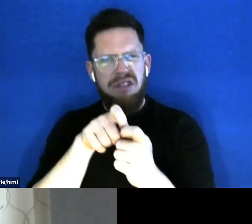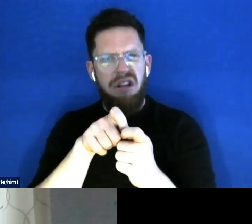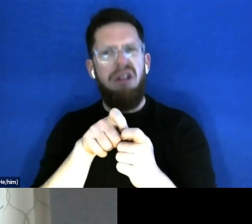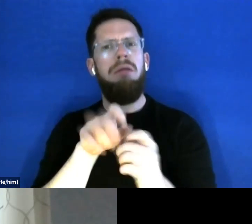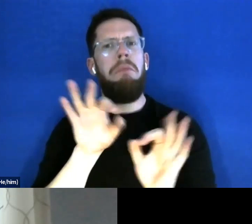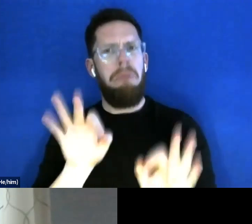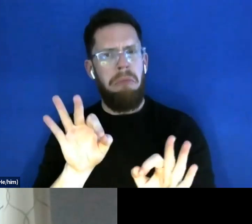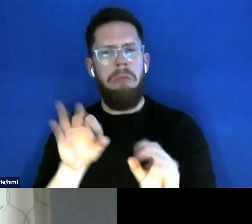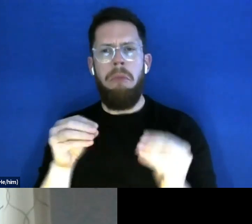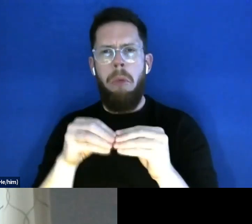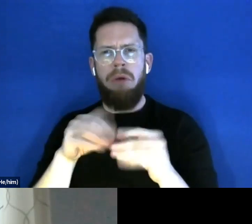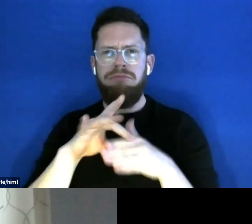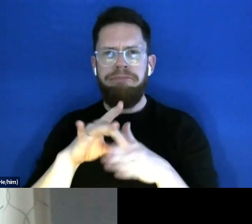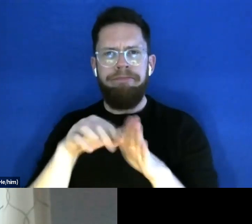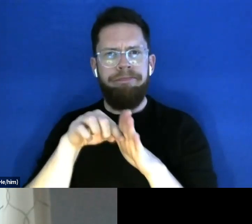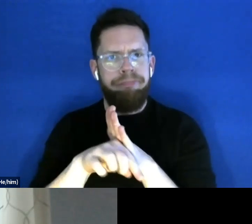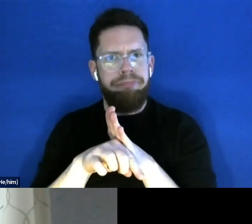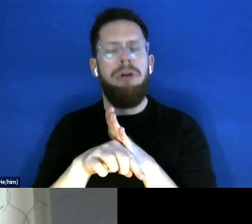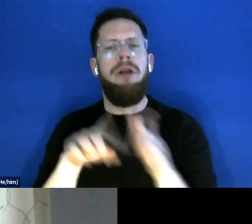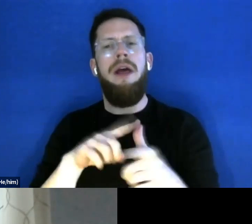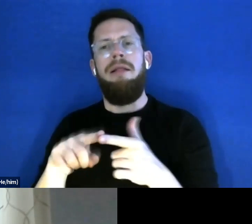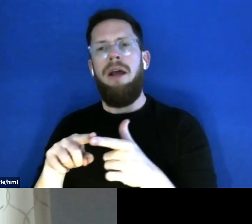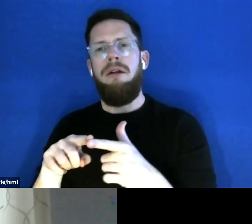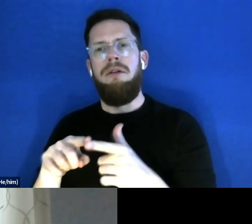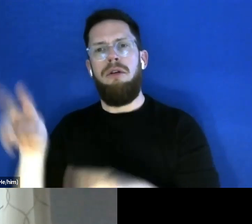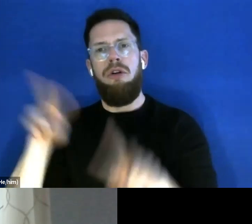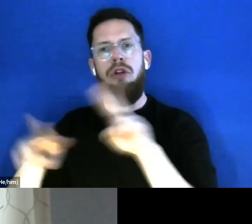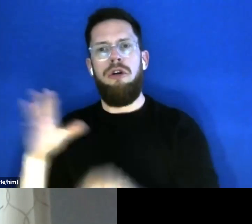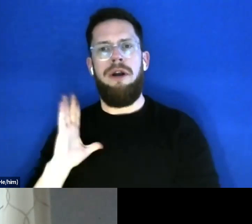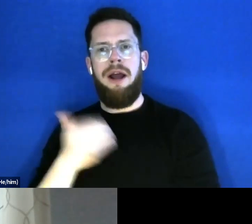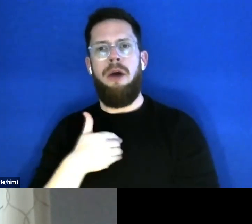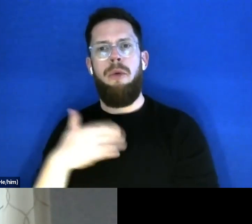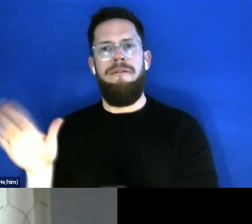Ethan Dolleman: depth and then also just a quick look at our full return site which we've been sending out all year.